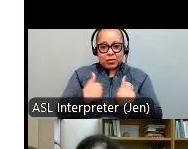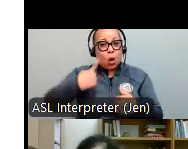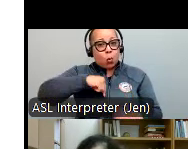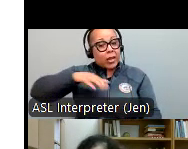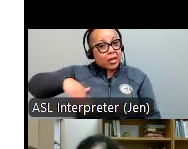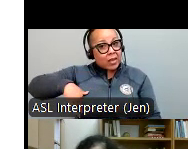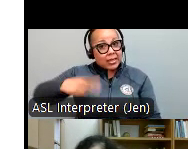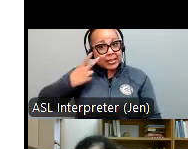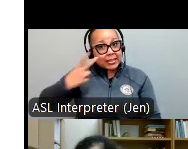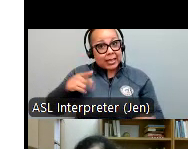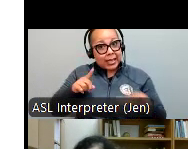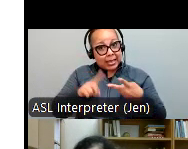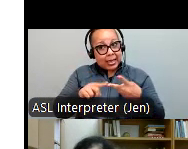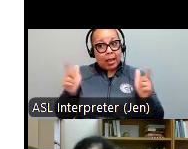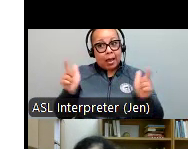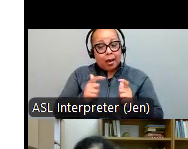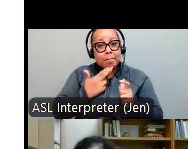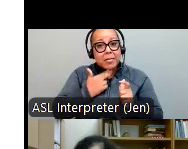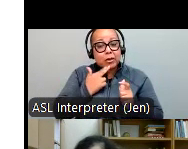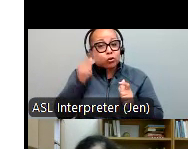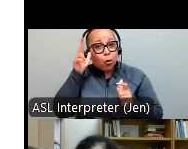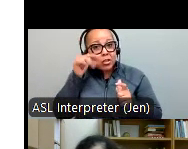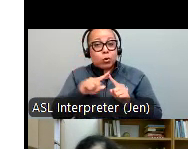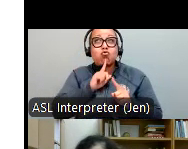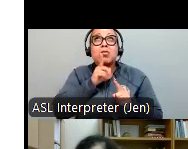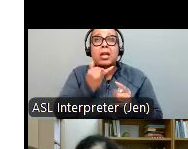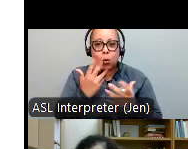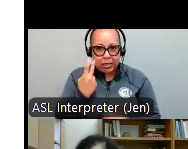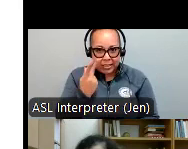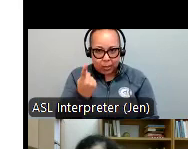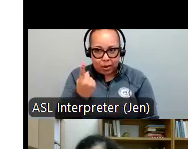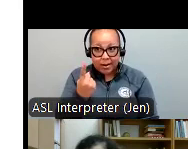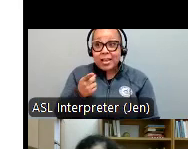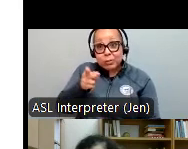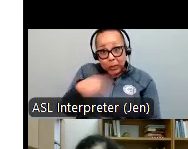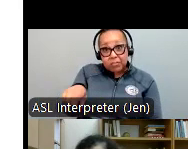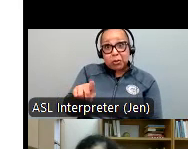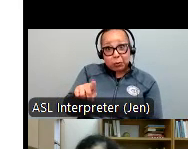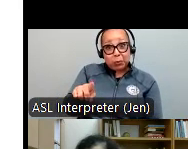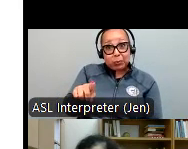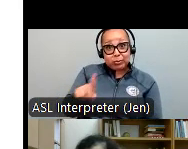see a miniature horse, but we really want to see one, so if you do get a miniature